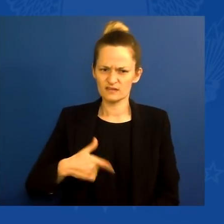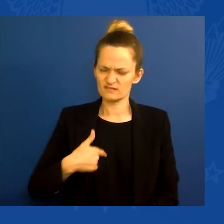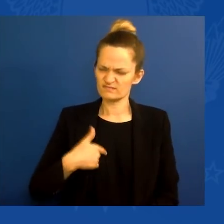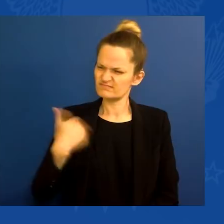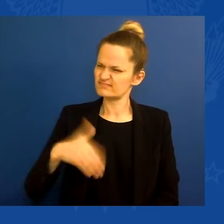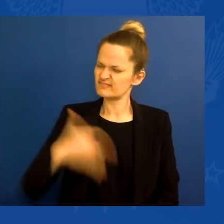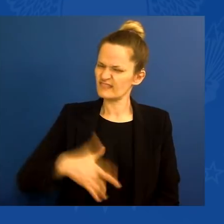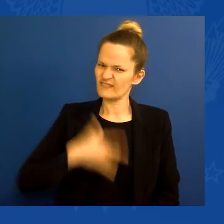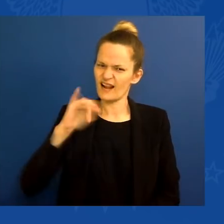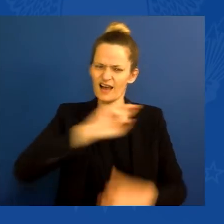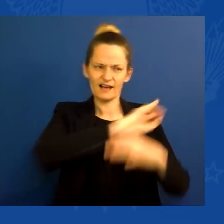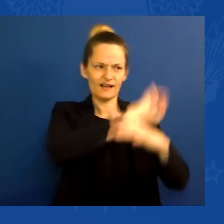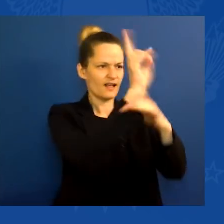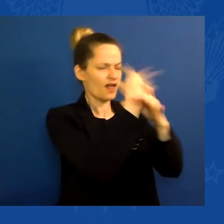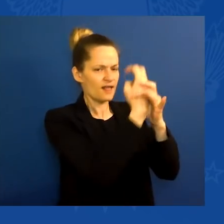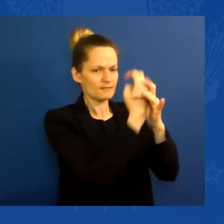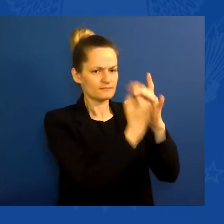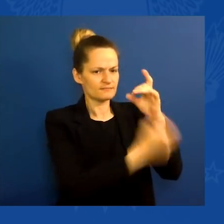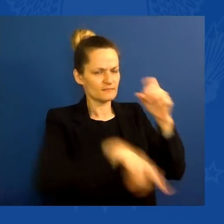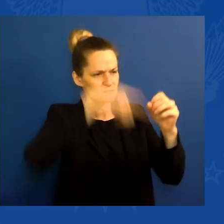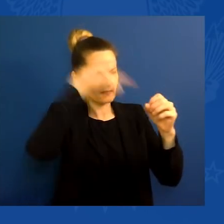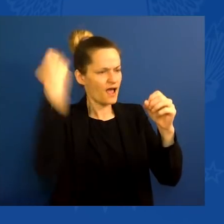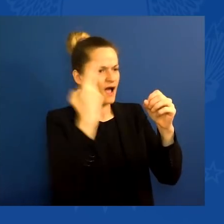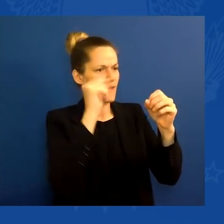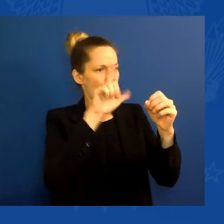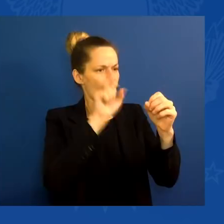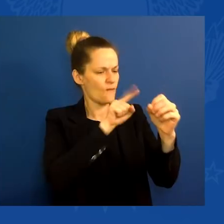Jill and I know -- we know no memorial,